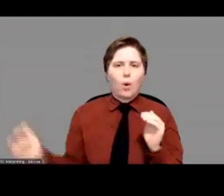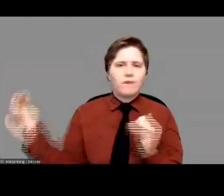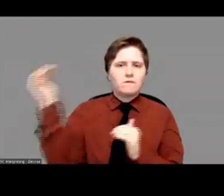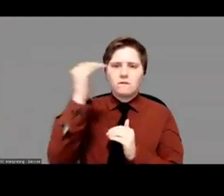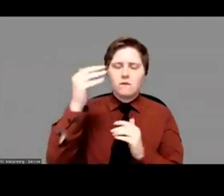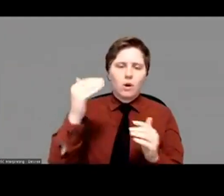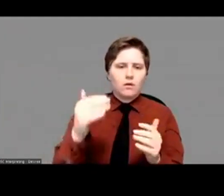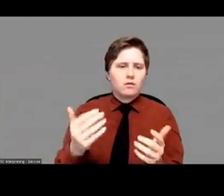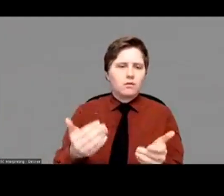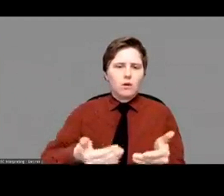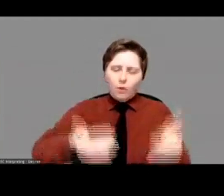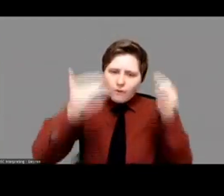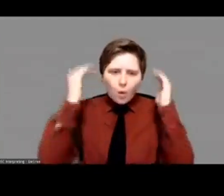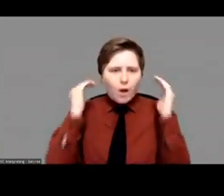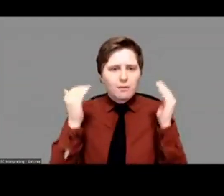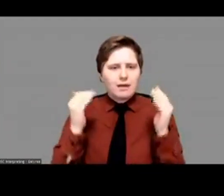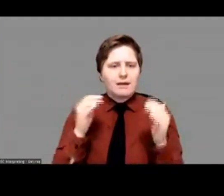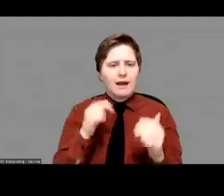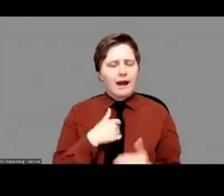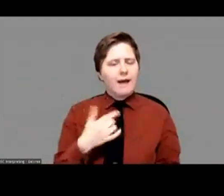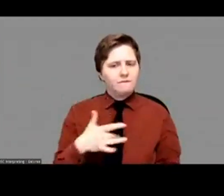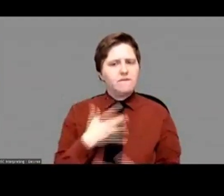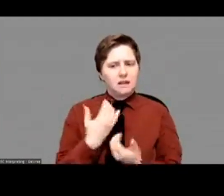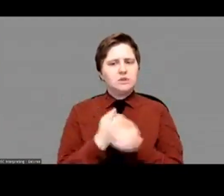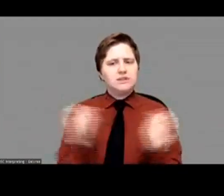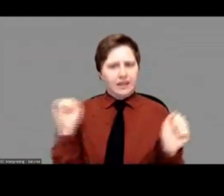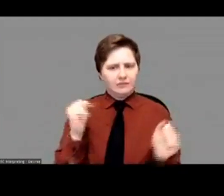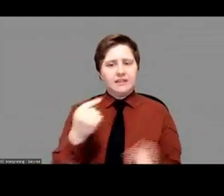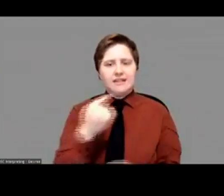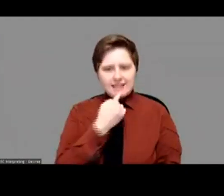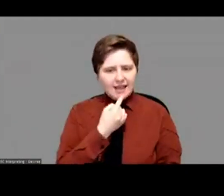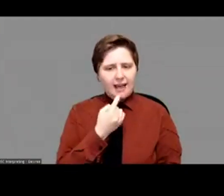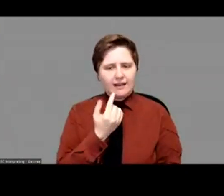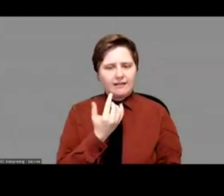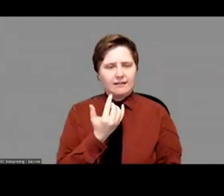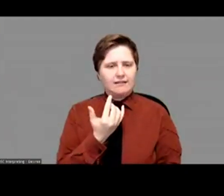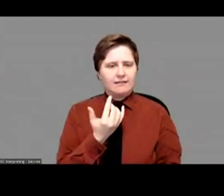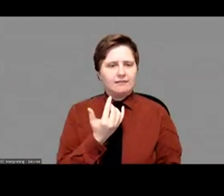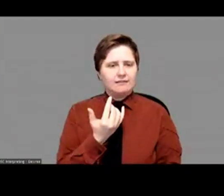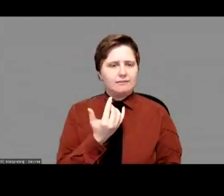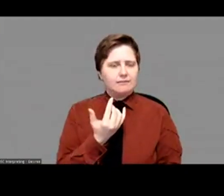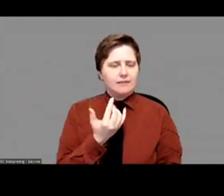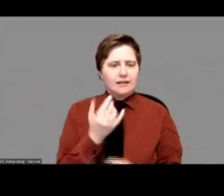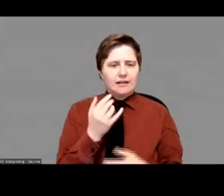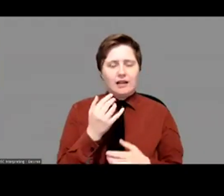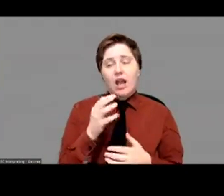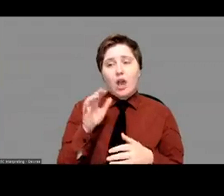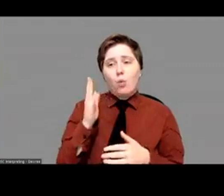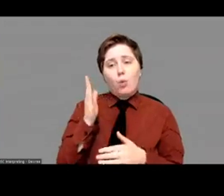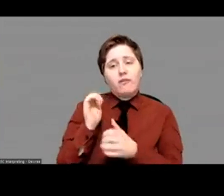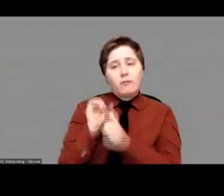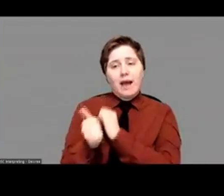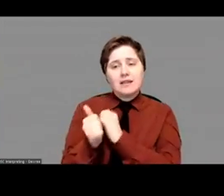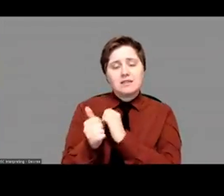That I feel very safe in saying that. If you want to pass on March 17th,